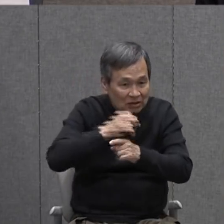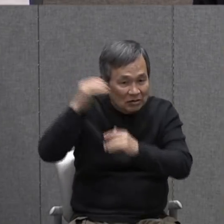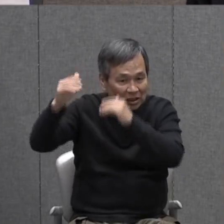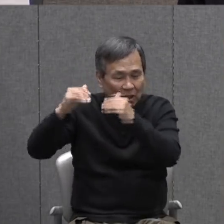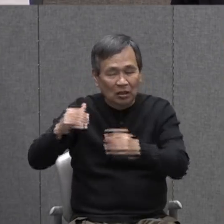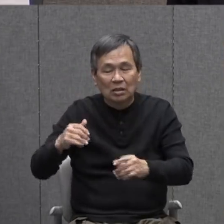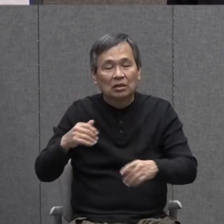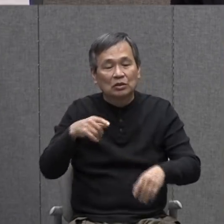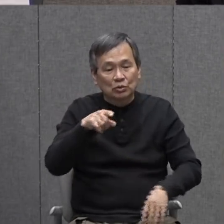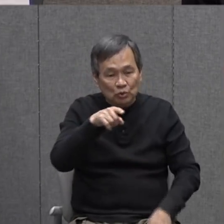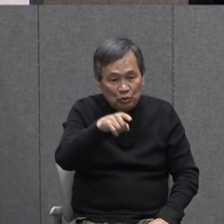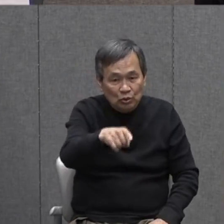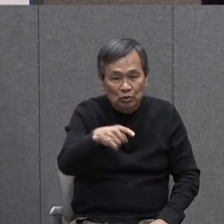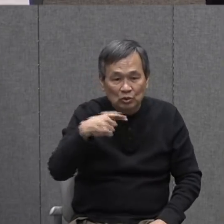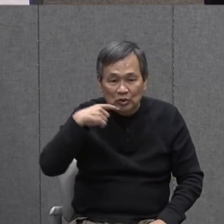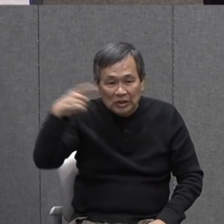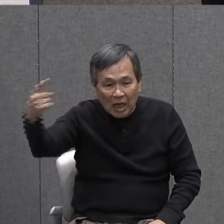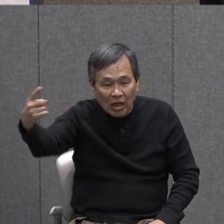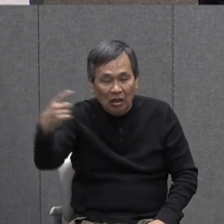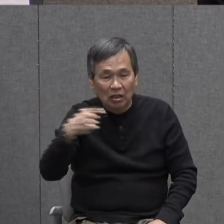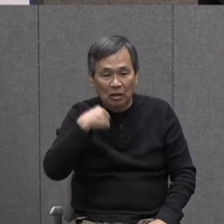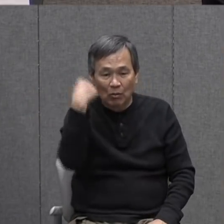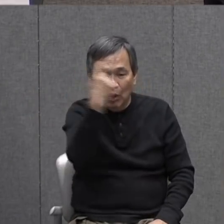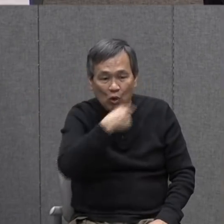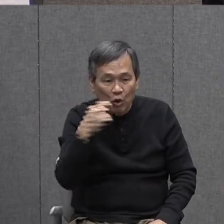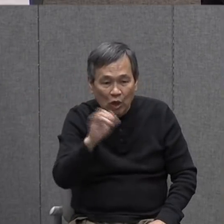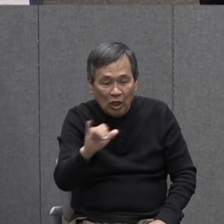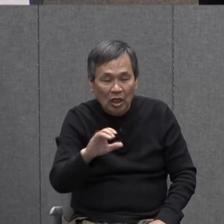will you please describe the shape of your object?